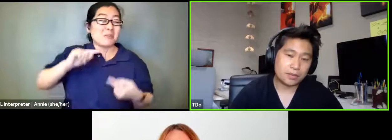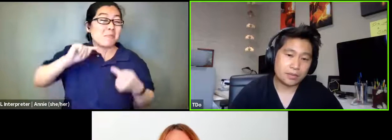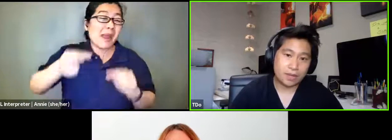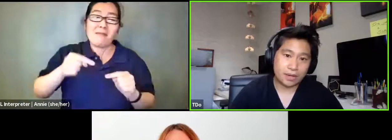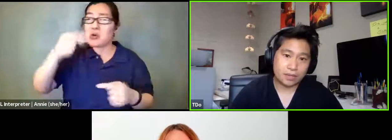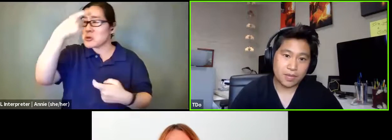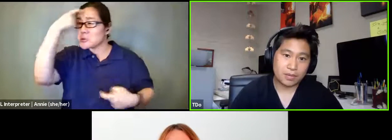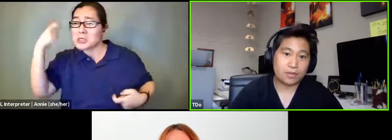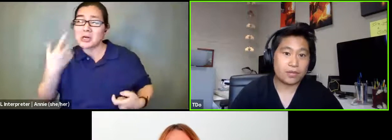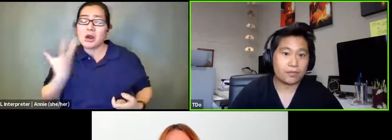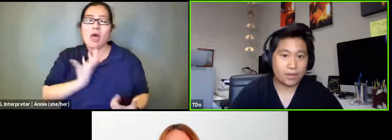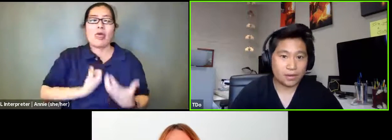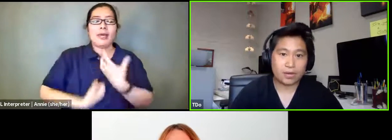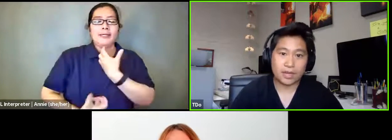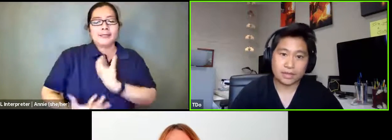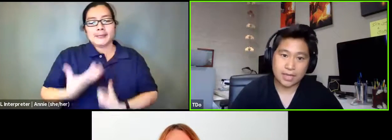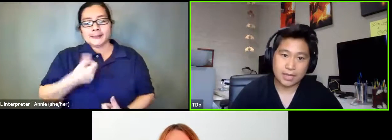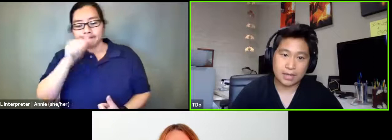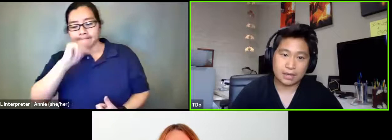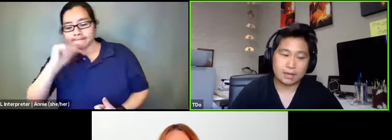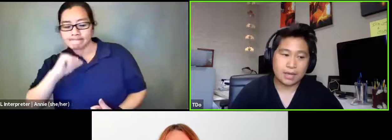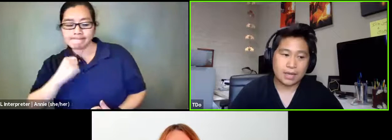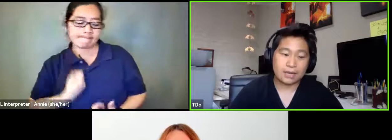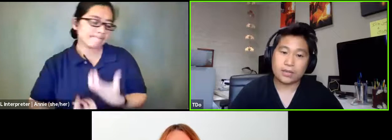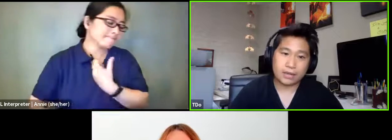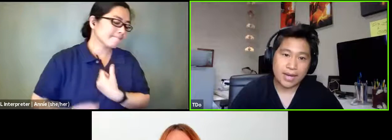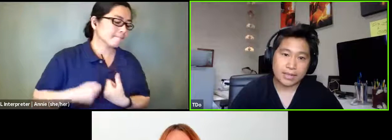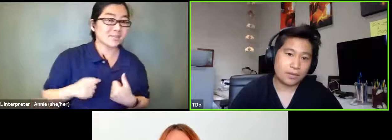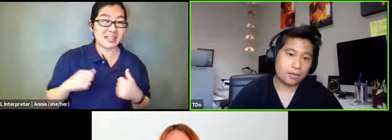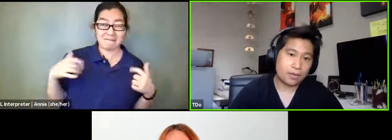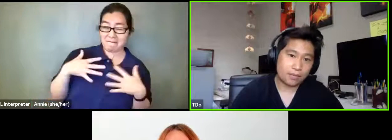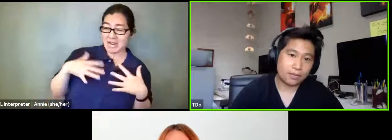just be bearing the pain, or the fear or anxiety. If you don't ask, you don't know.